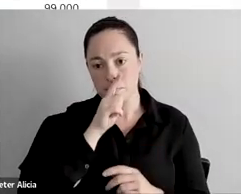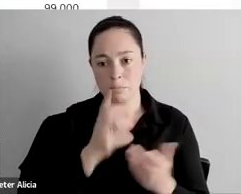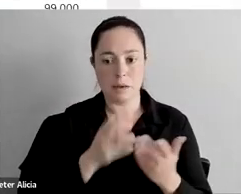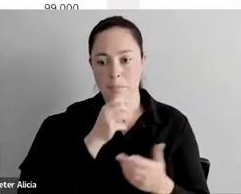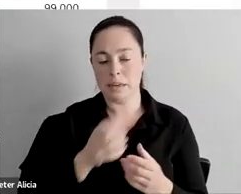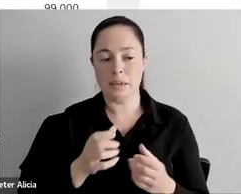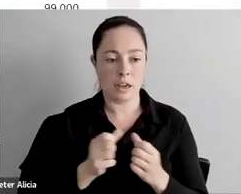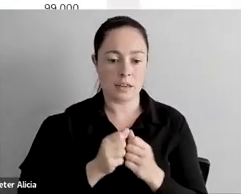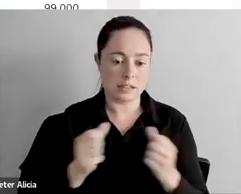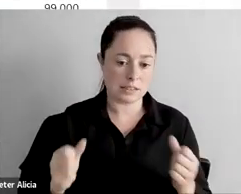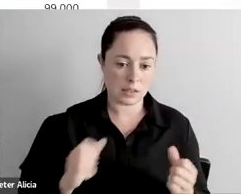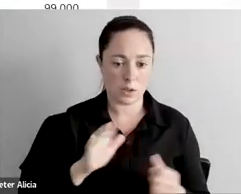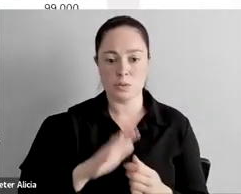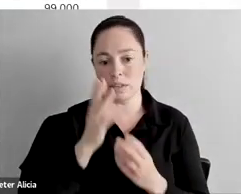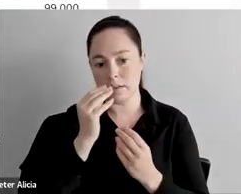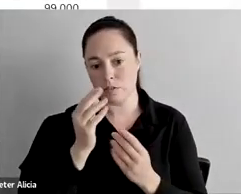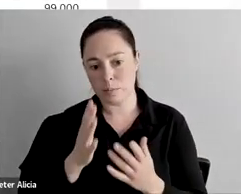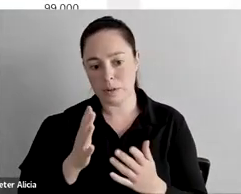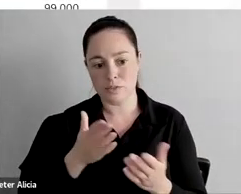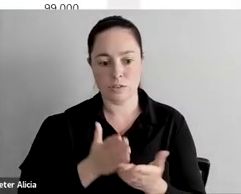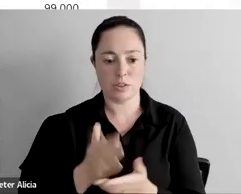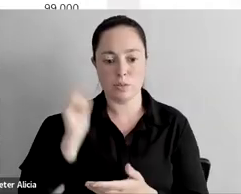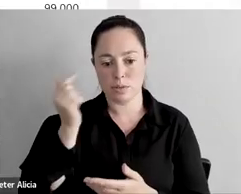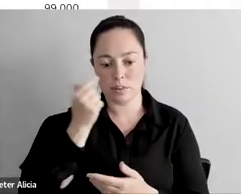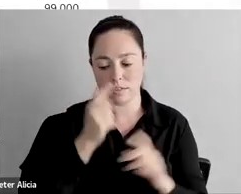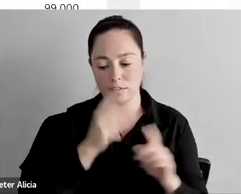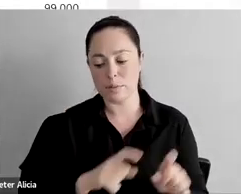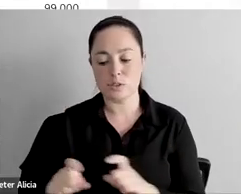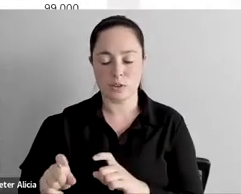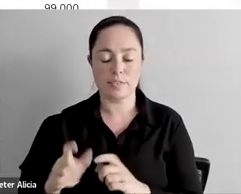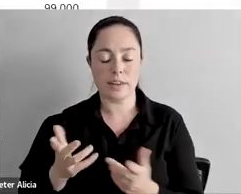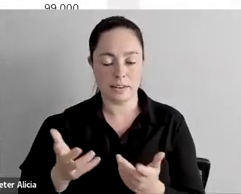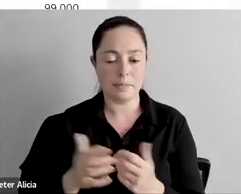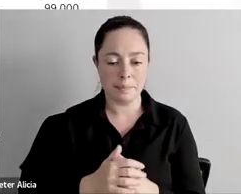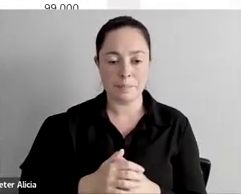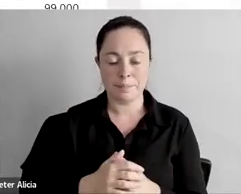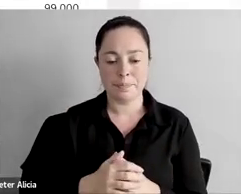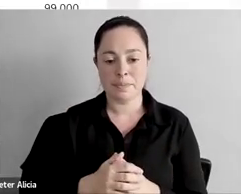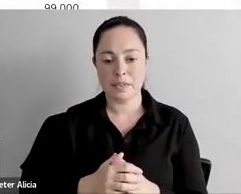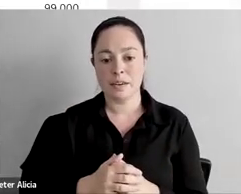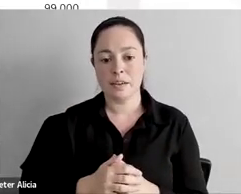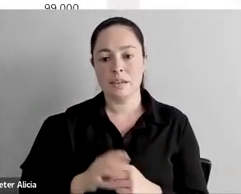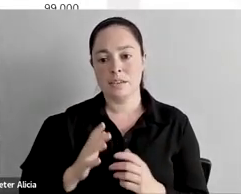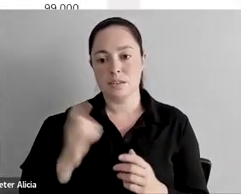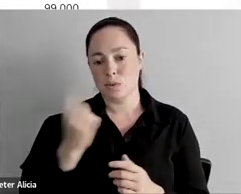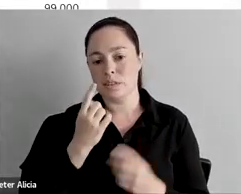in a government survey their disability status. So that is definitely something that we have to keep in